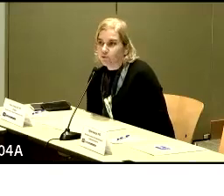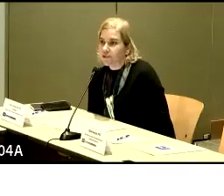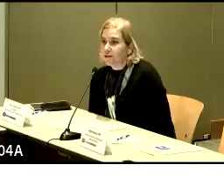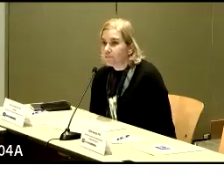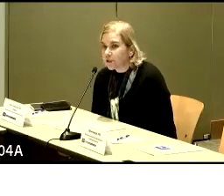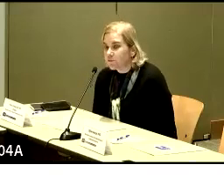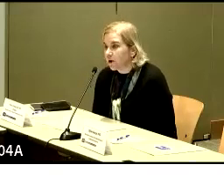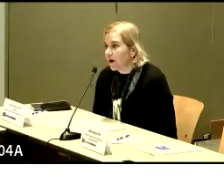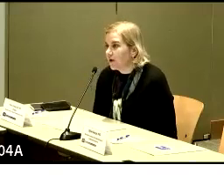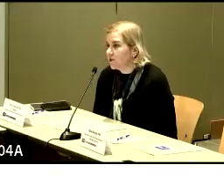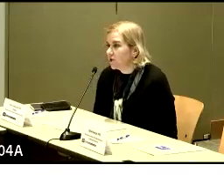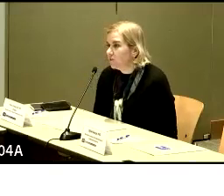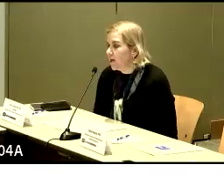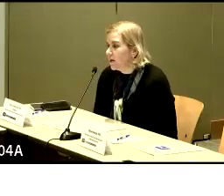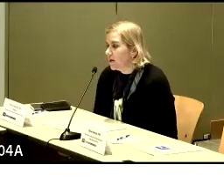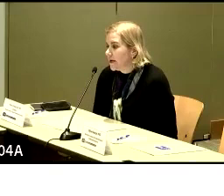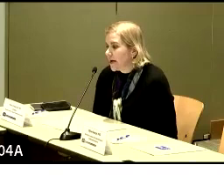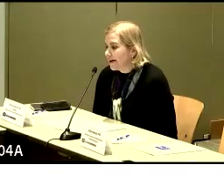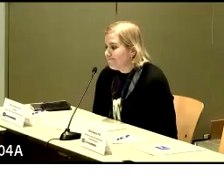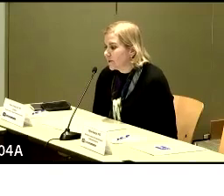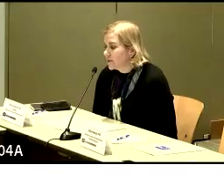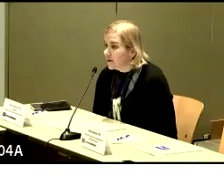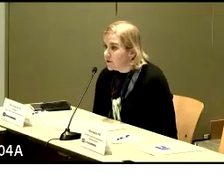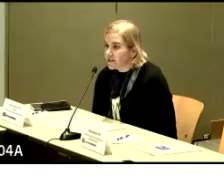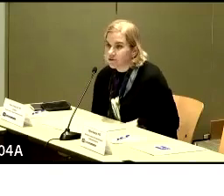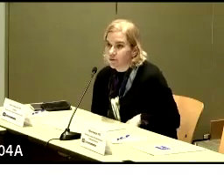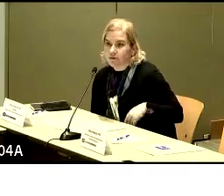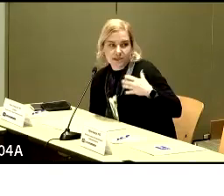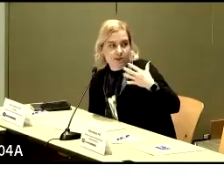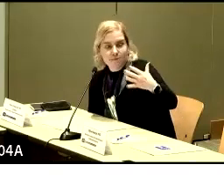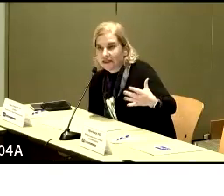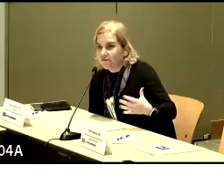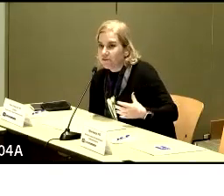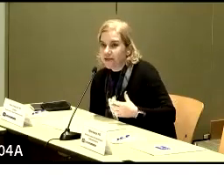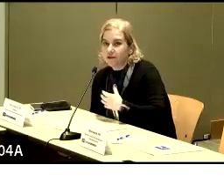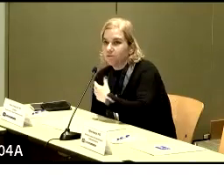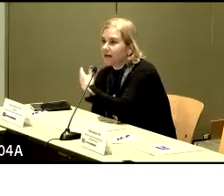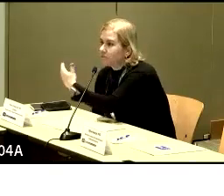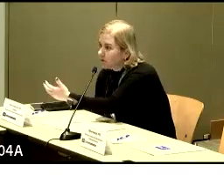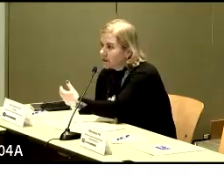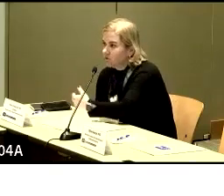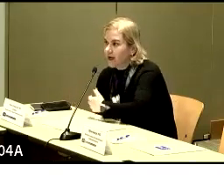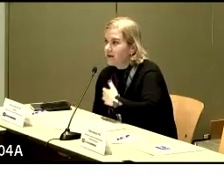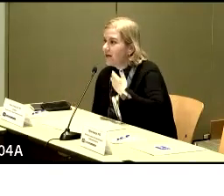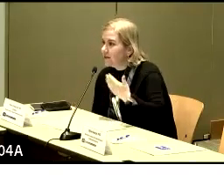We're seeing much more combination with stimulants, whether that's, you know, methamphetamine in the west, whether that's cocaine in the east,